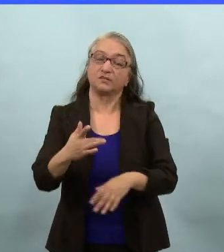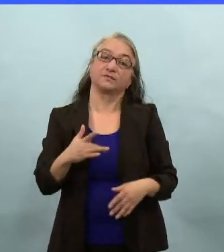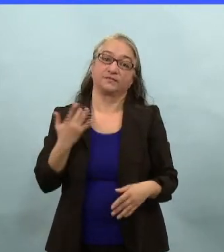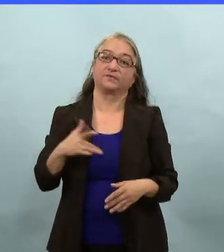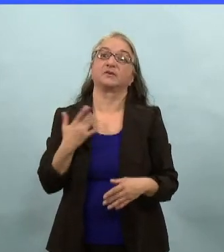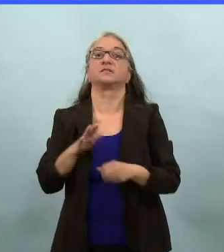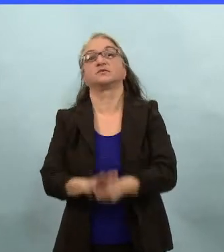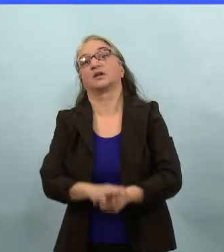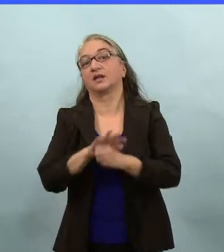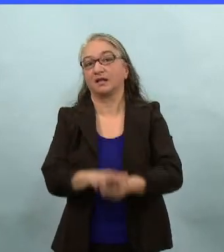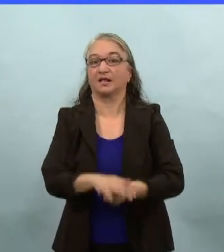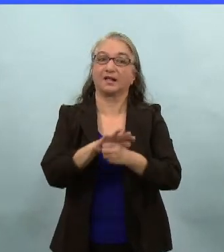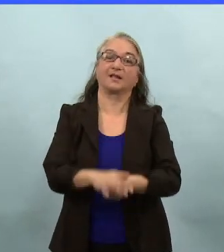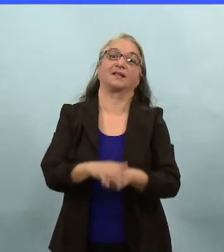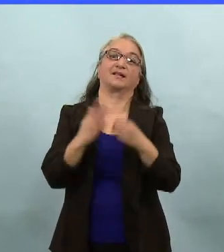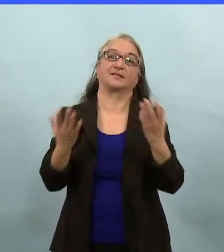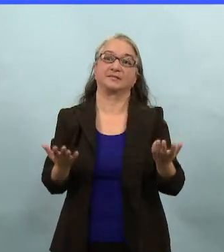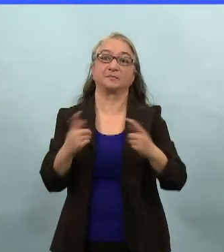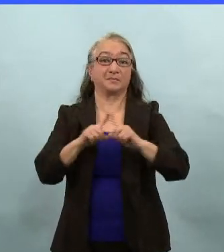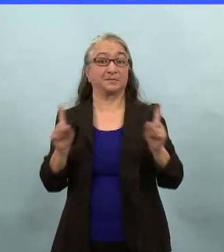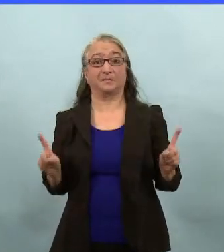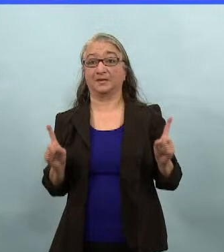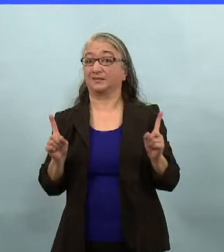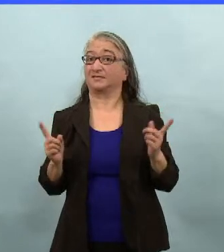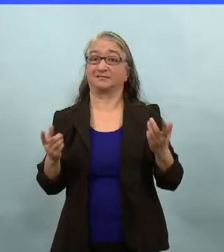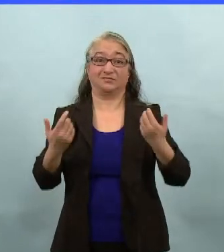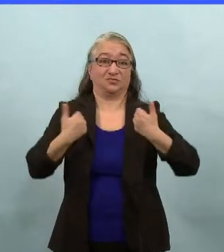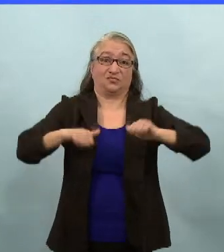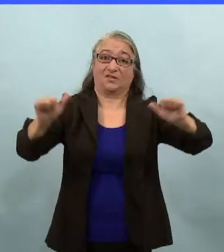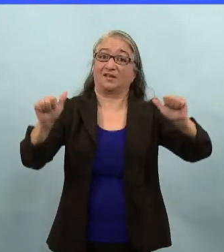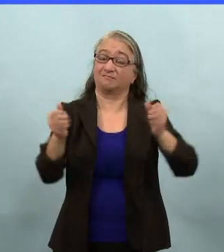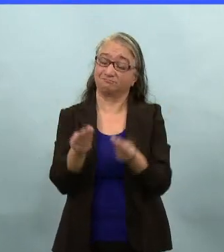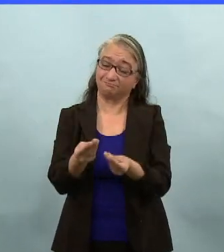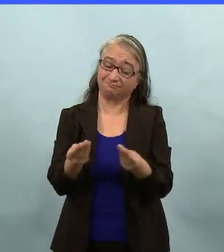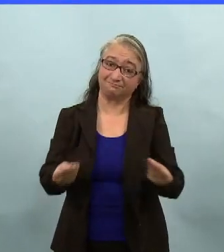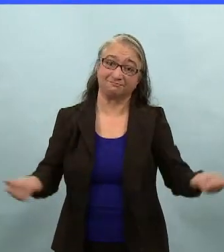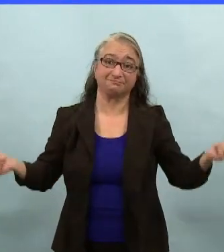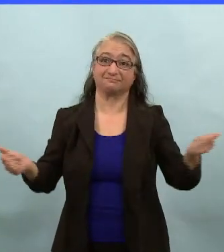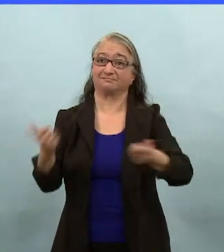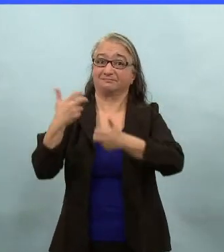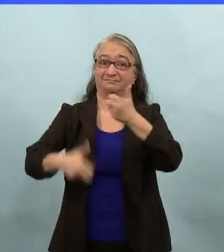with health system leadership to alleviate some of those pressures and we thank you and value